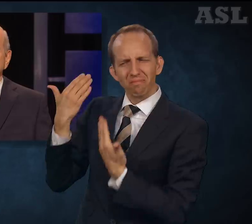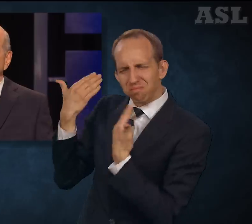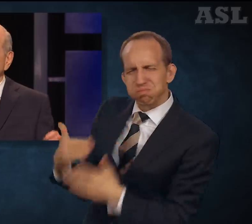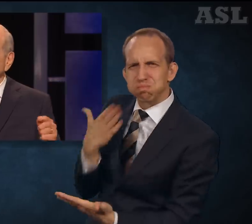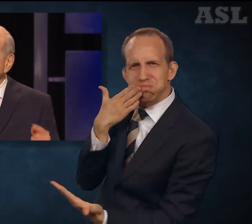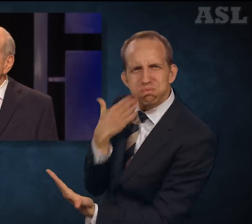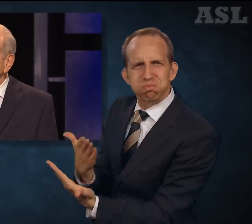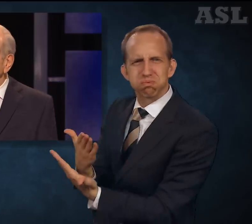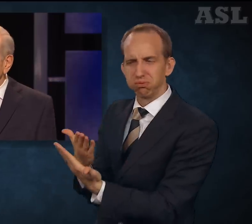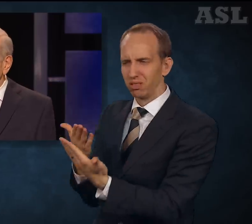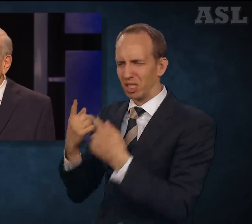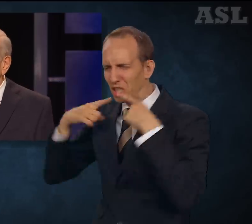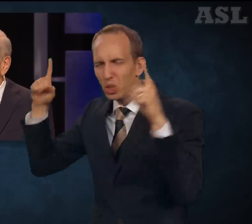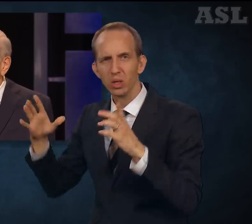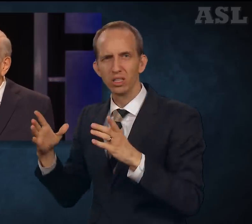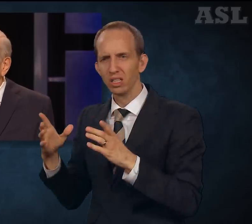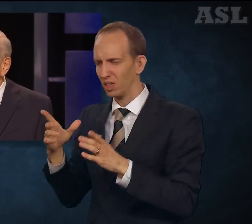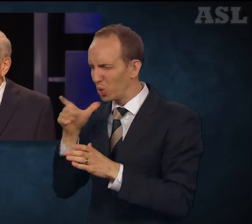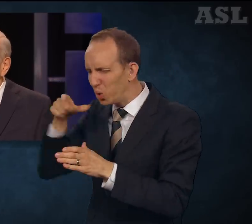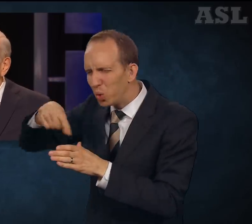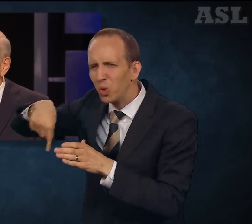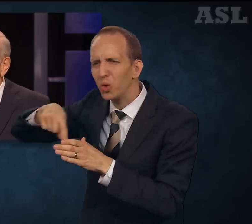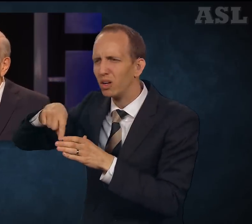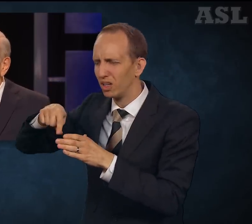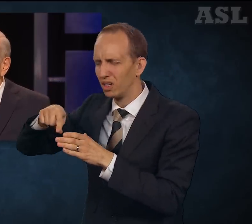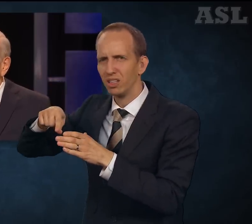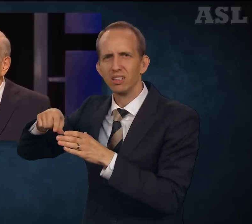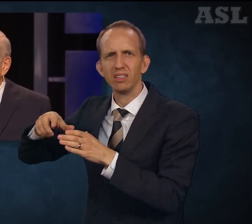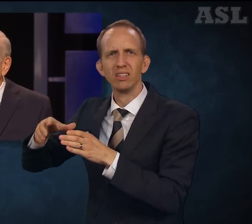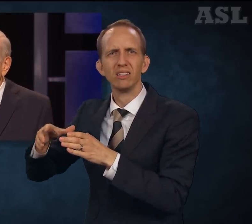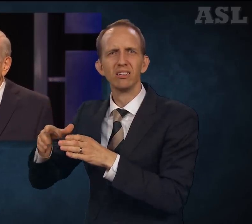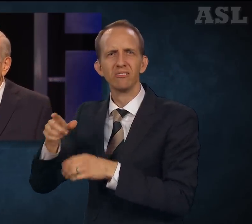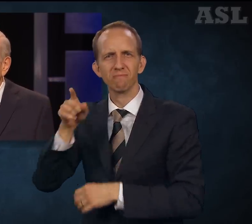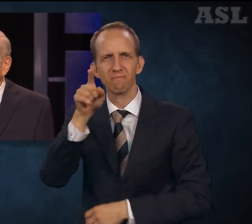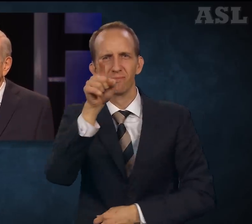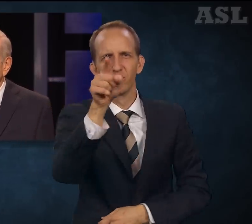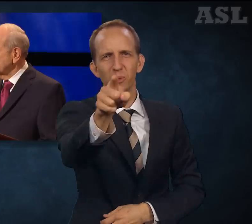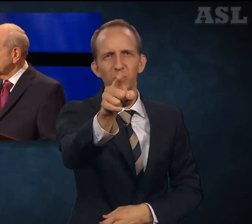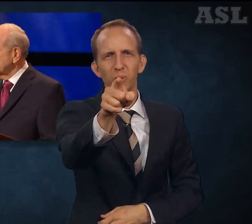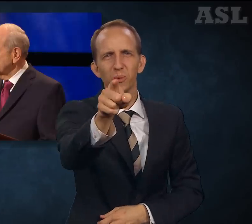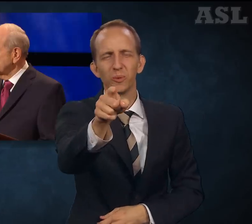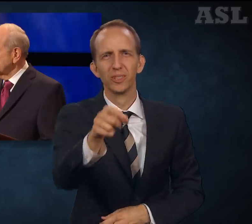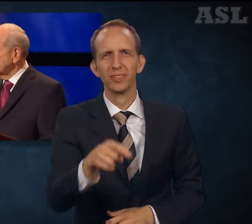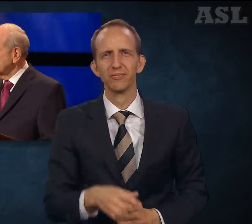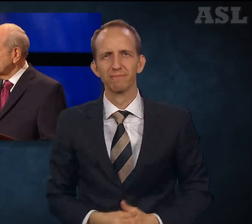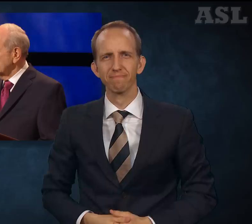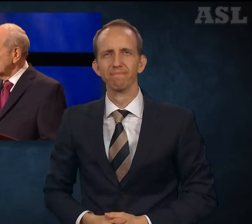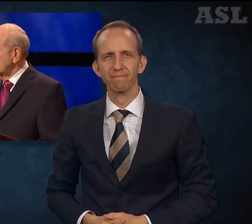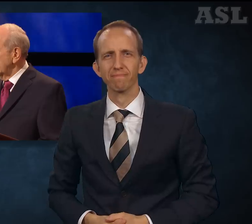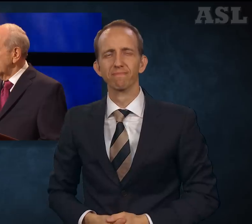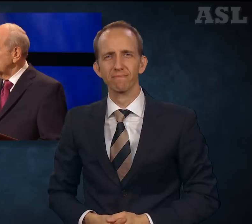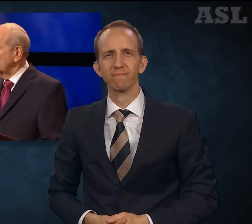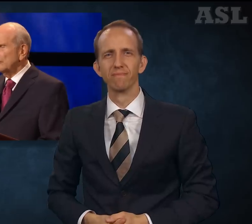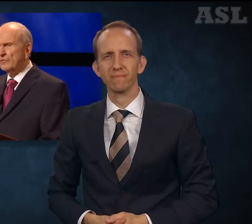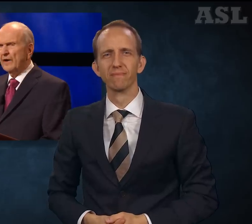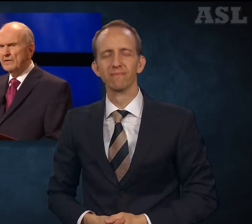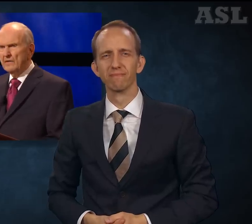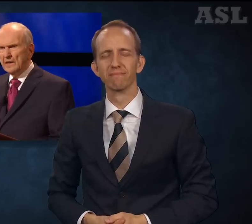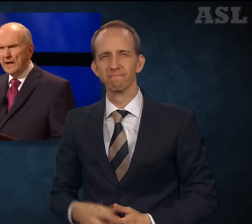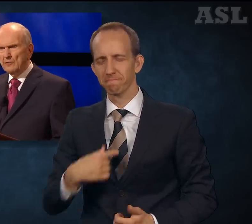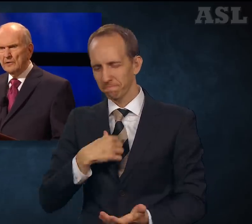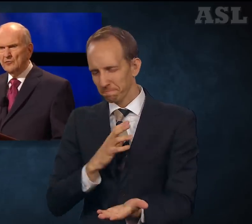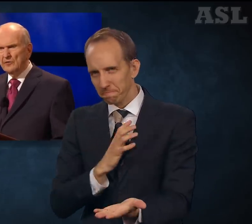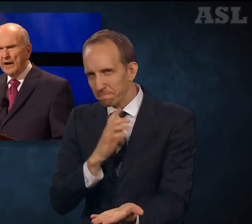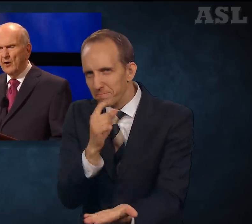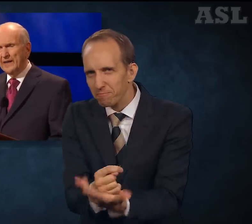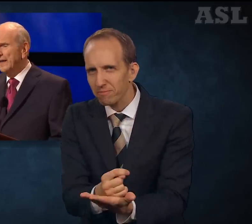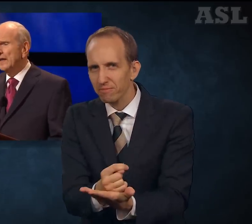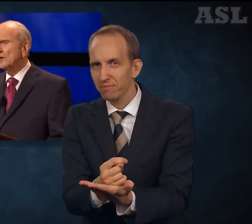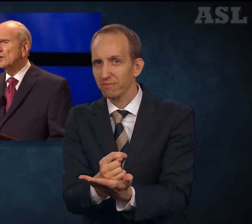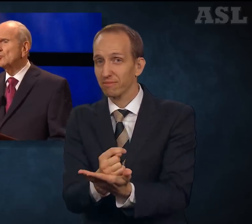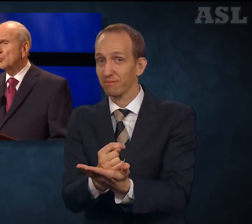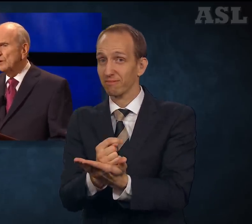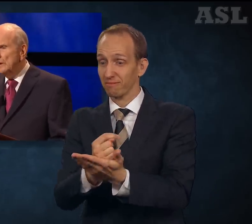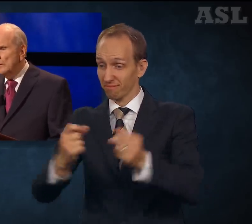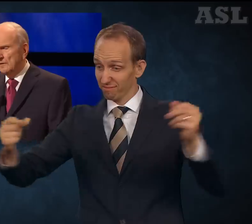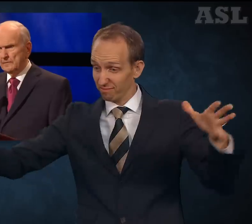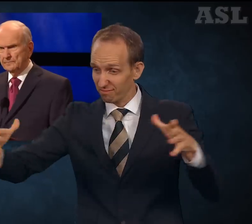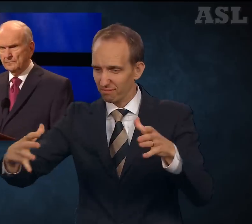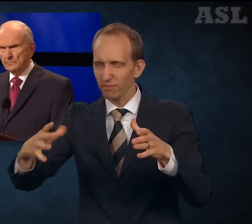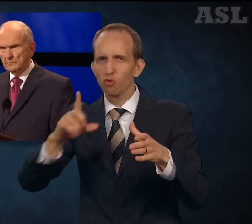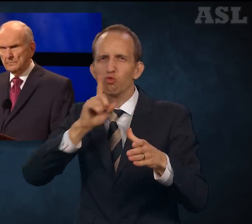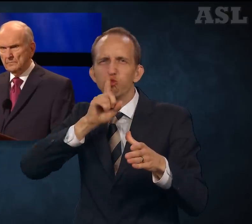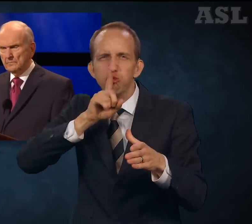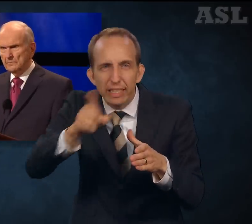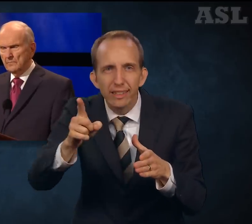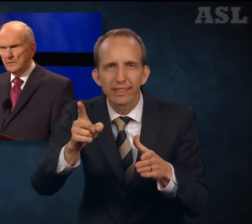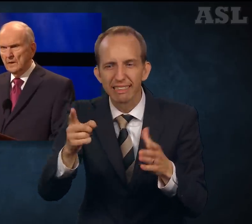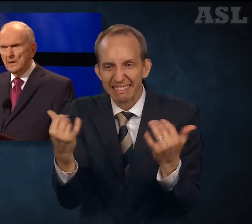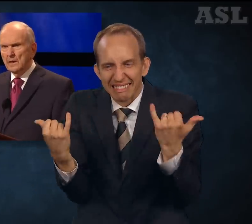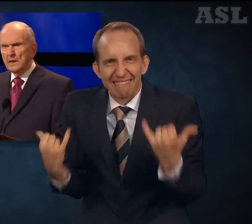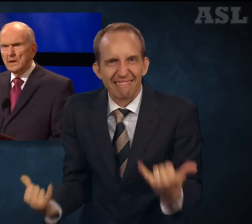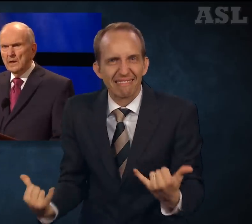FINEST PLAYERS, THOSE